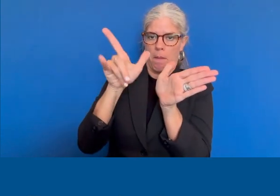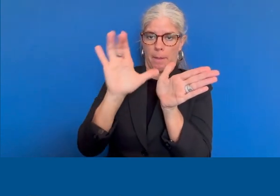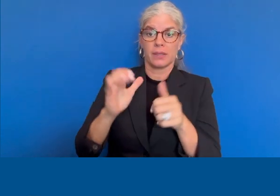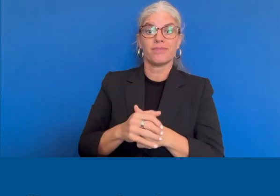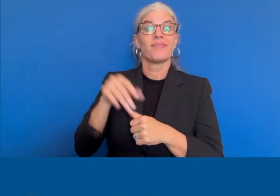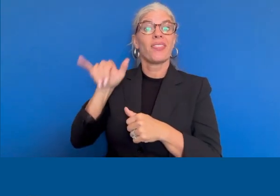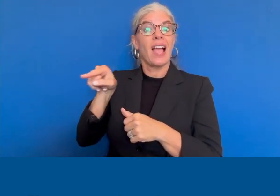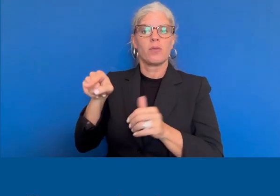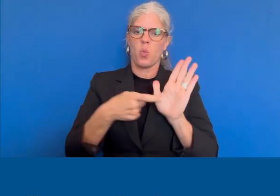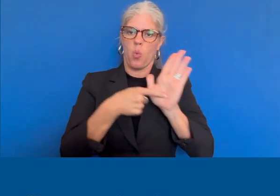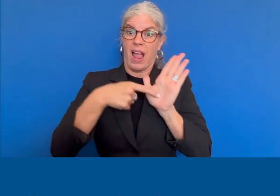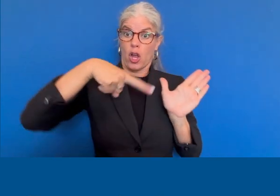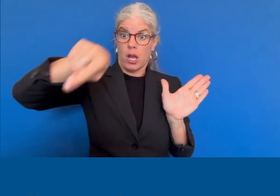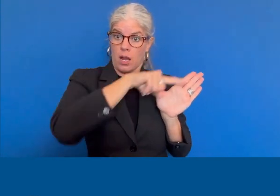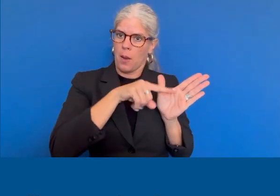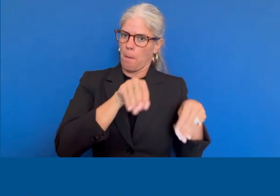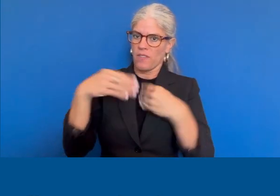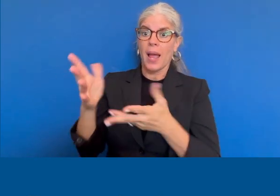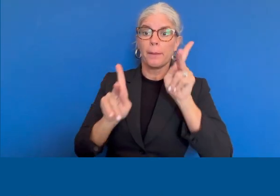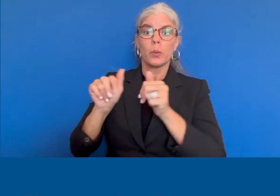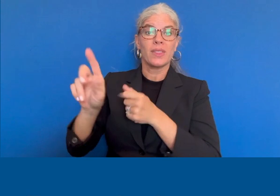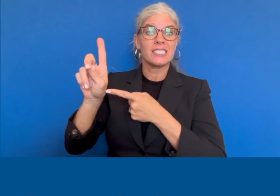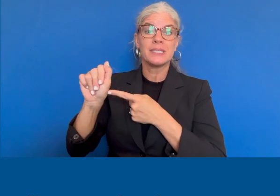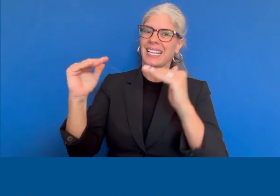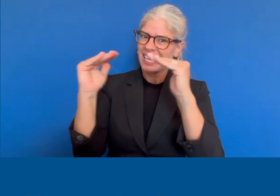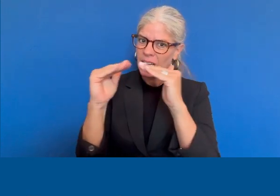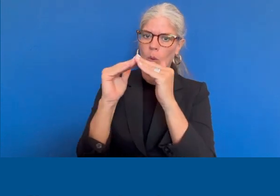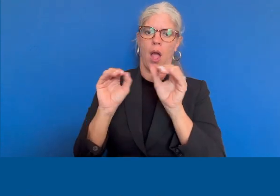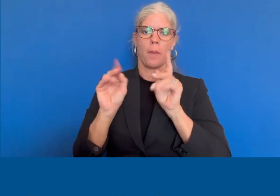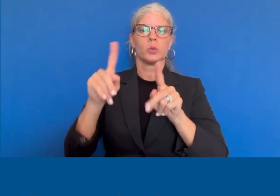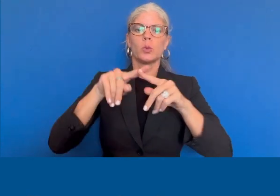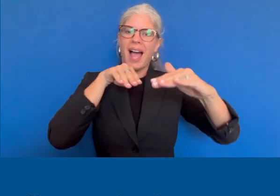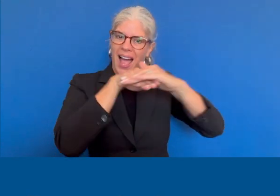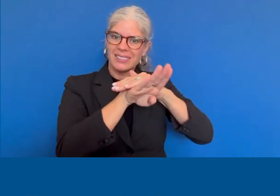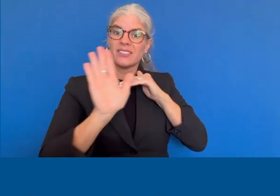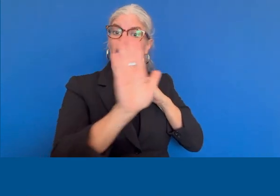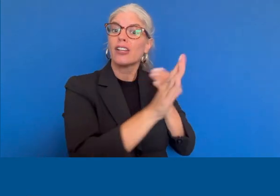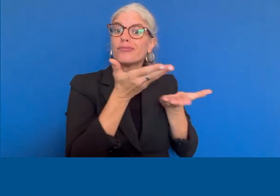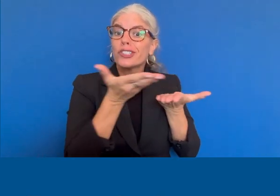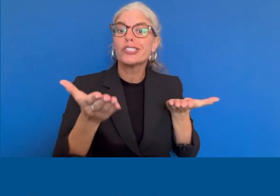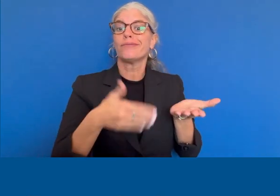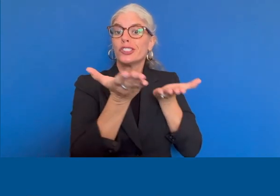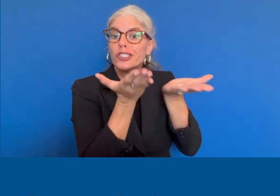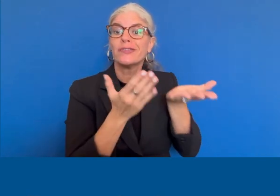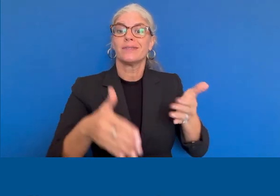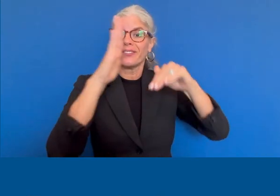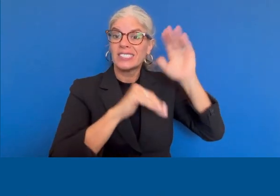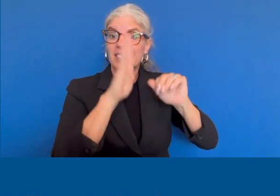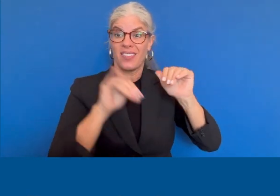It requires these entities to provide people with disabilities an equal opportunity to access their goods, services and facilities.